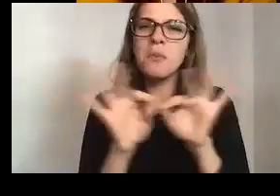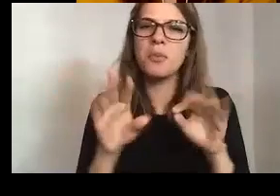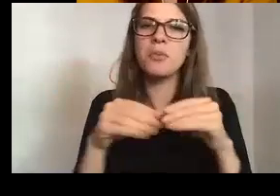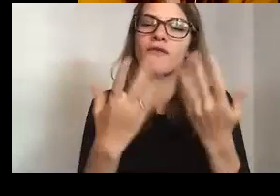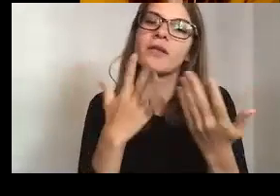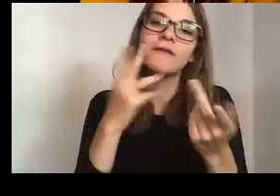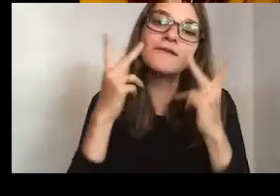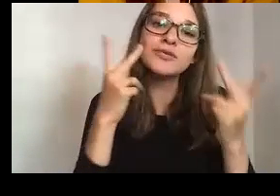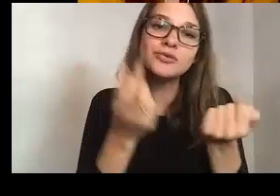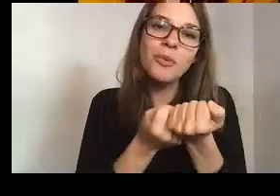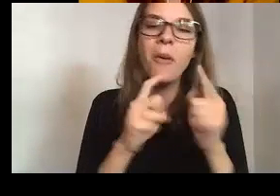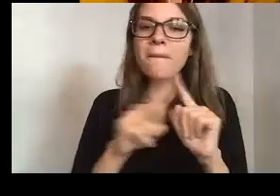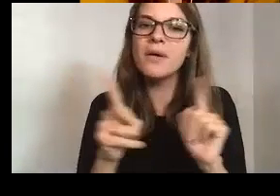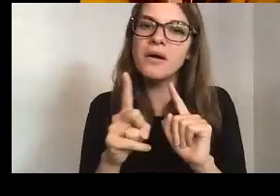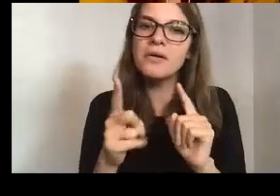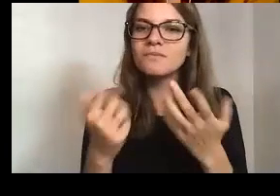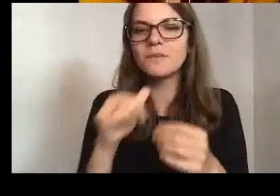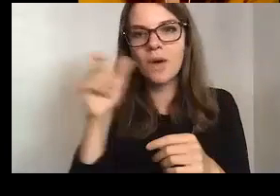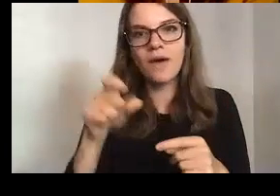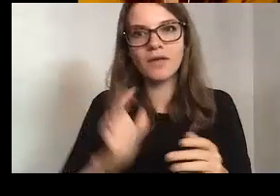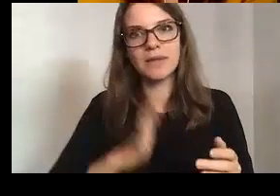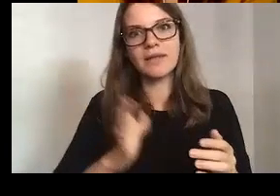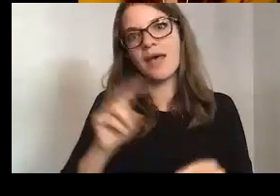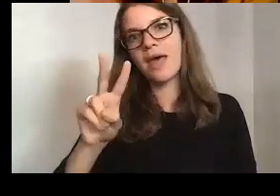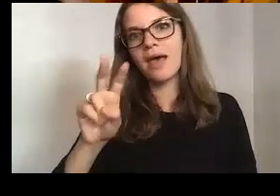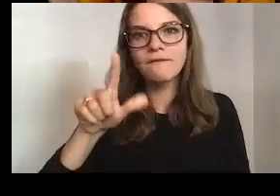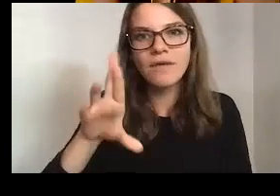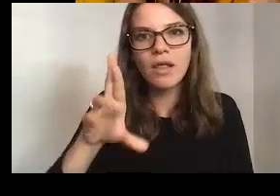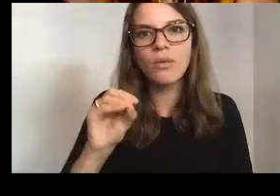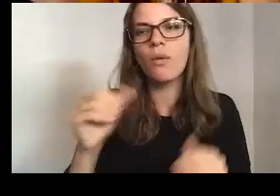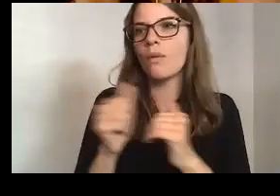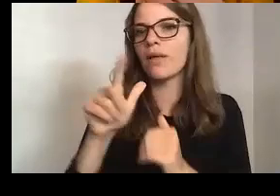but maybe just not in a sort of laminated velcro fashion and again different things work for